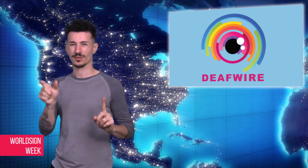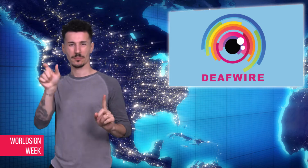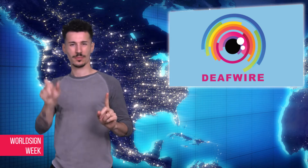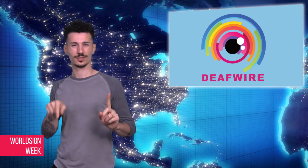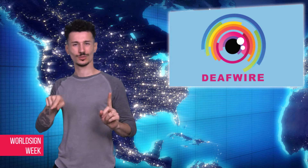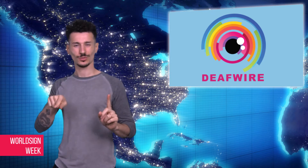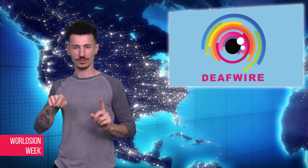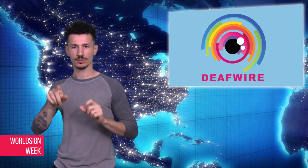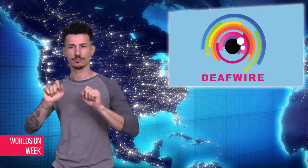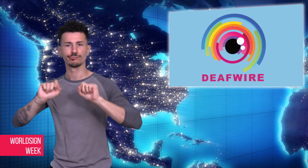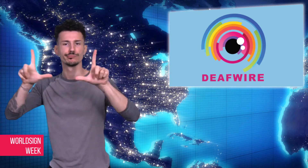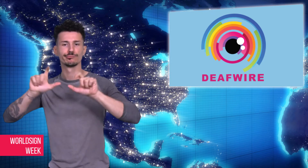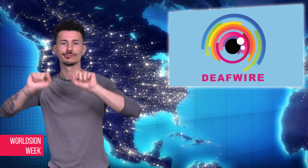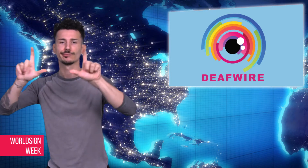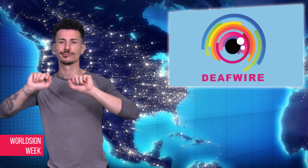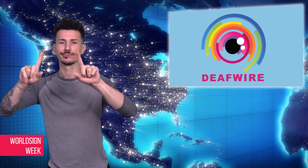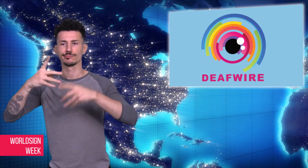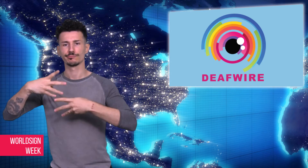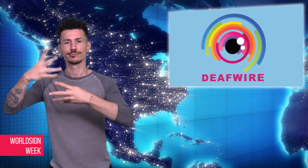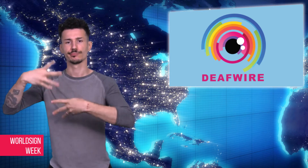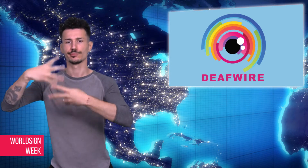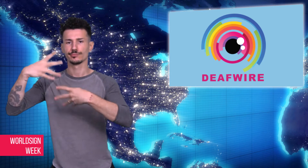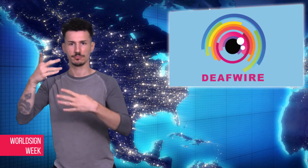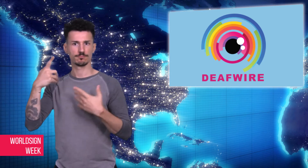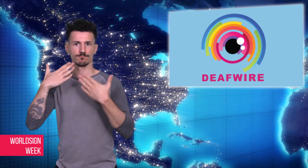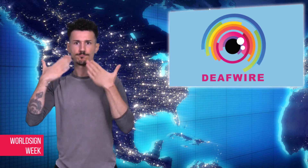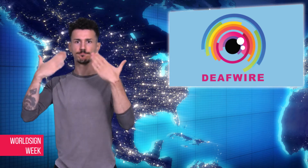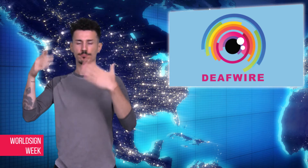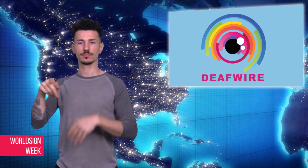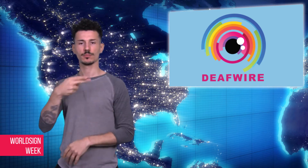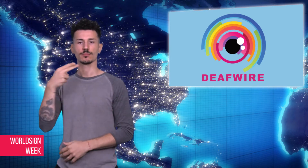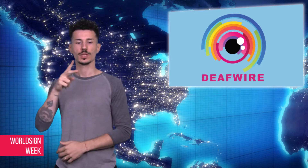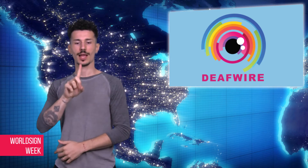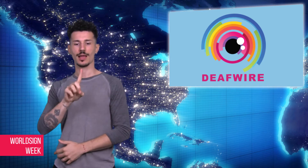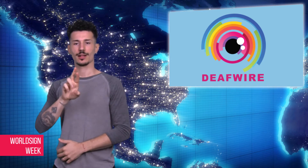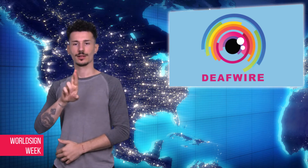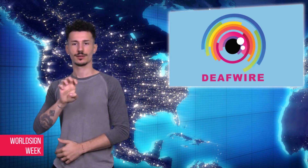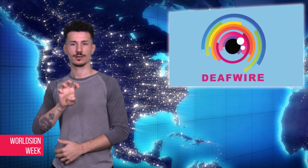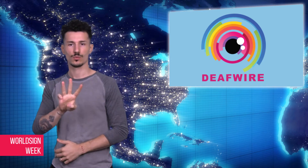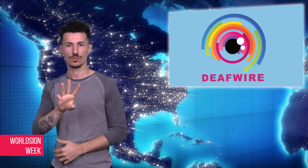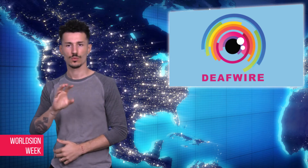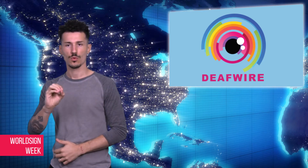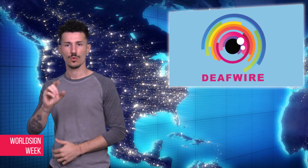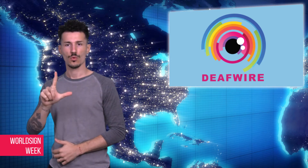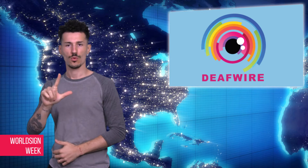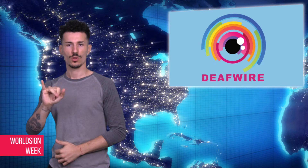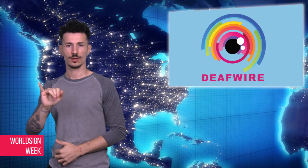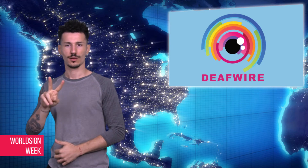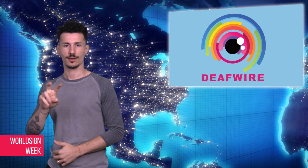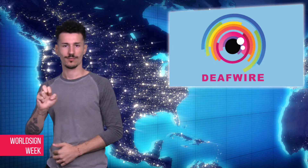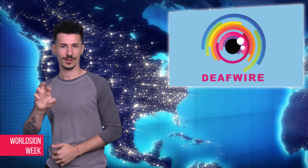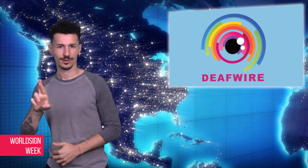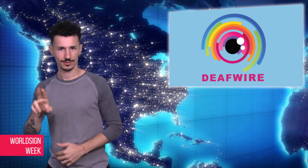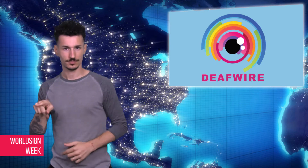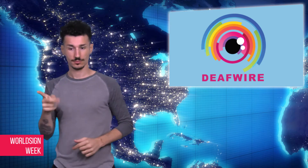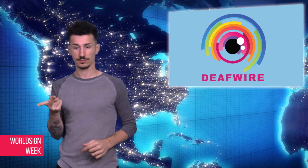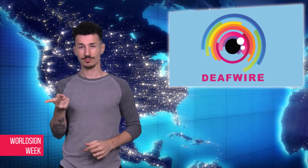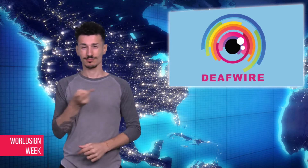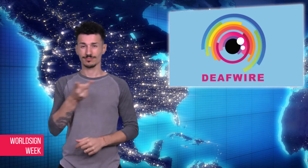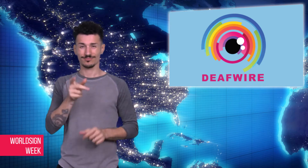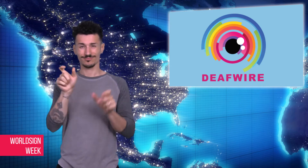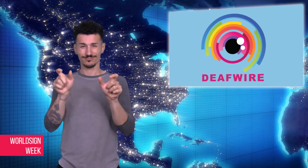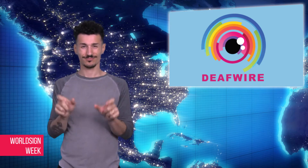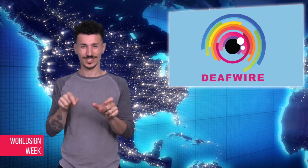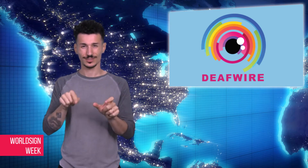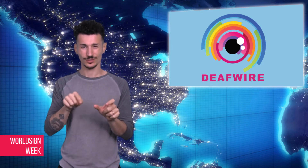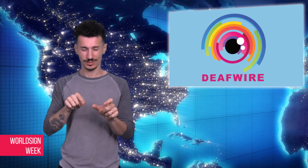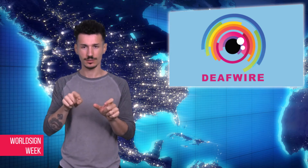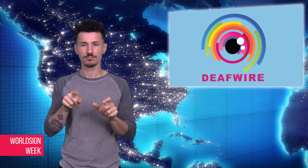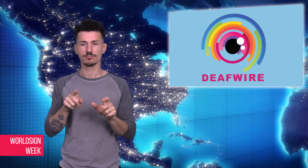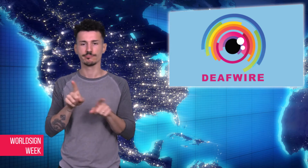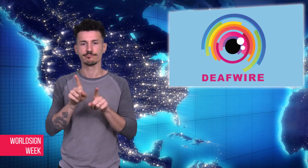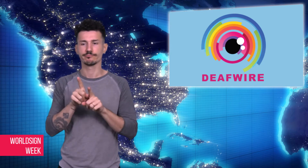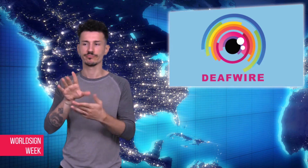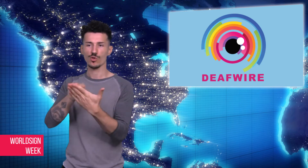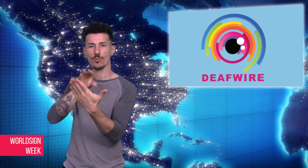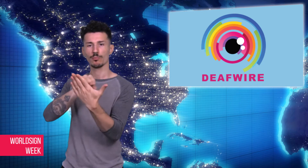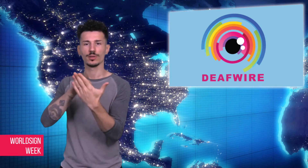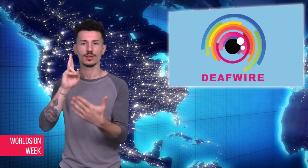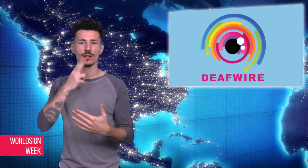showing the two of them mocking sign